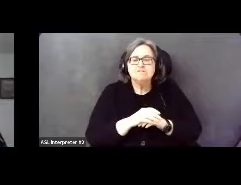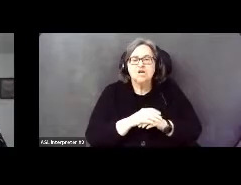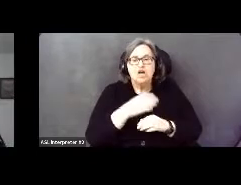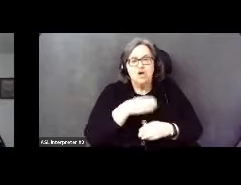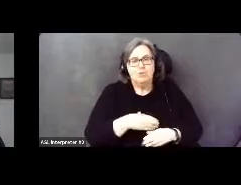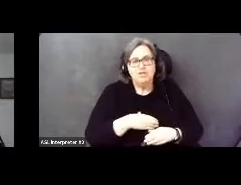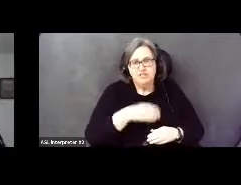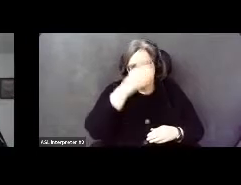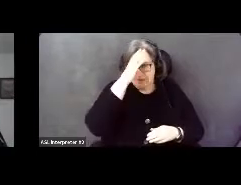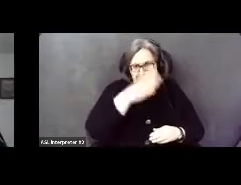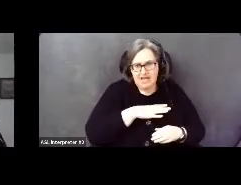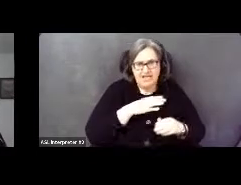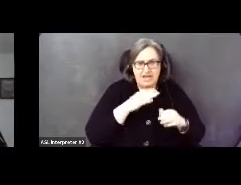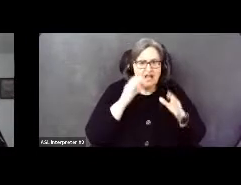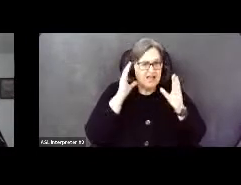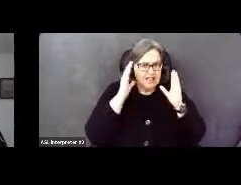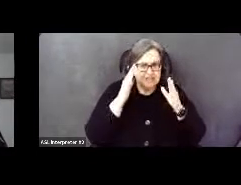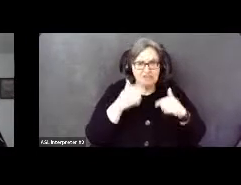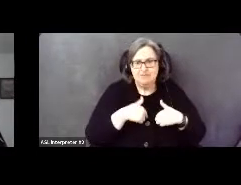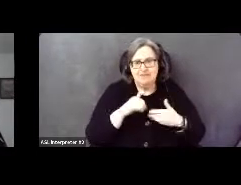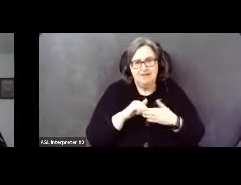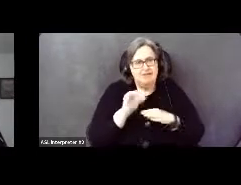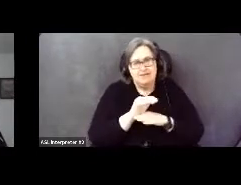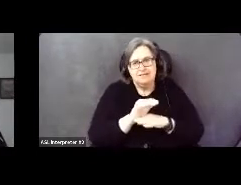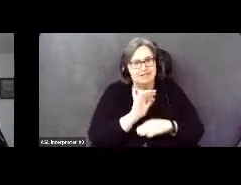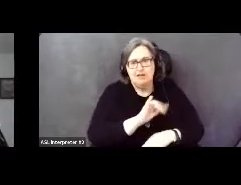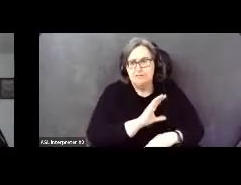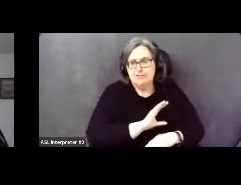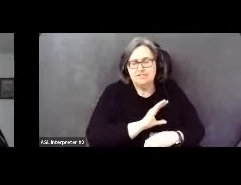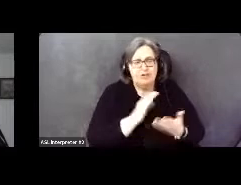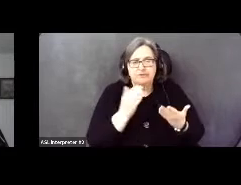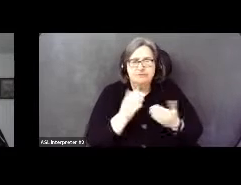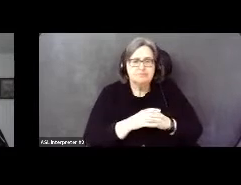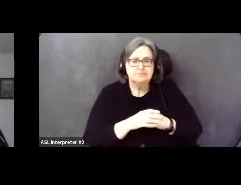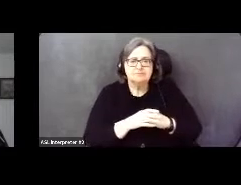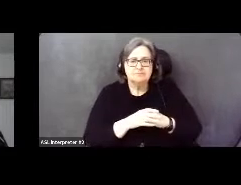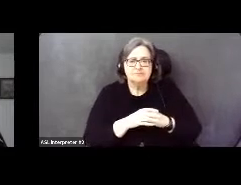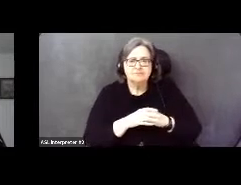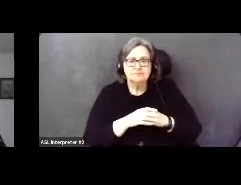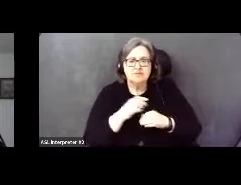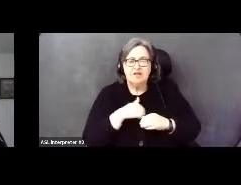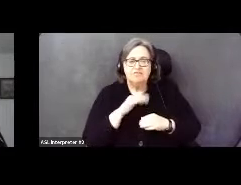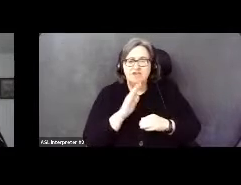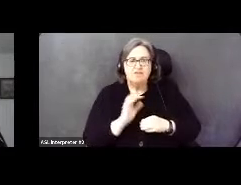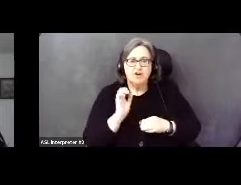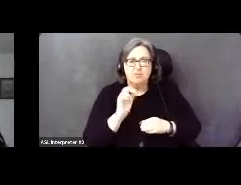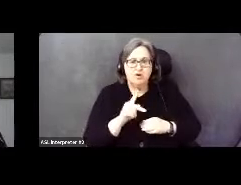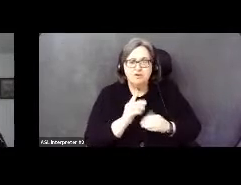listened to me that night. I don't really know -- I've gone back. To ask those questions.